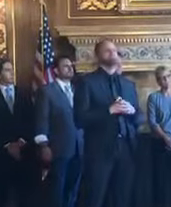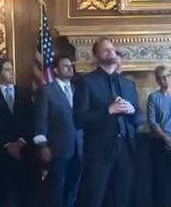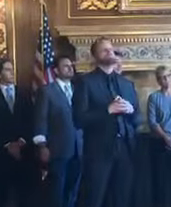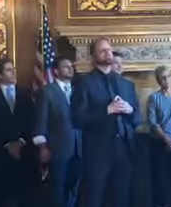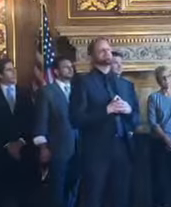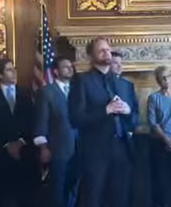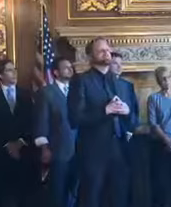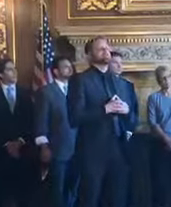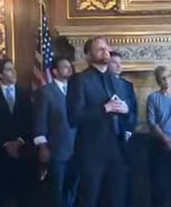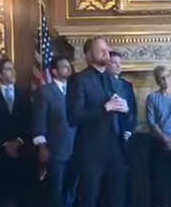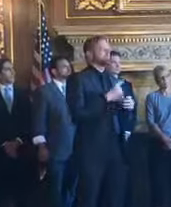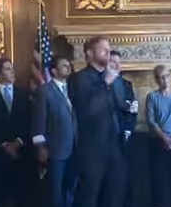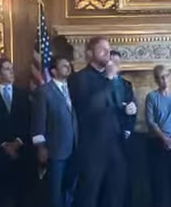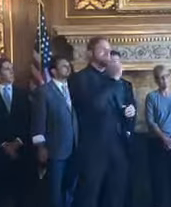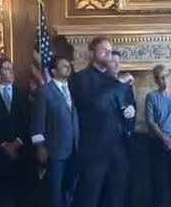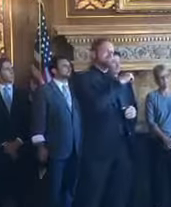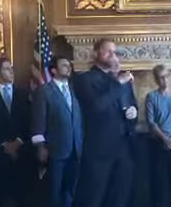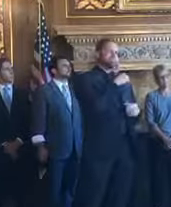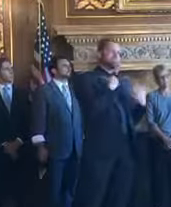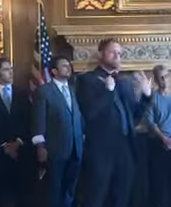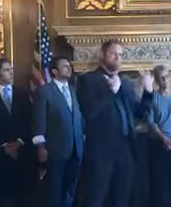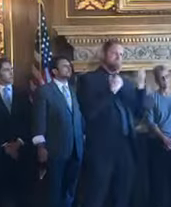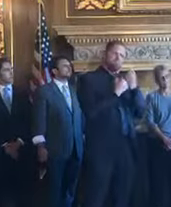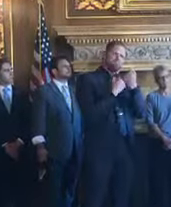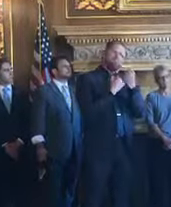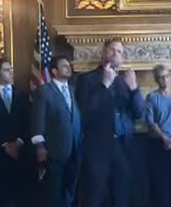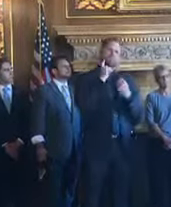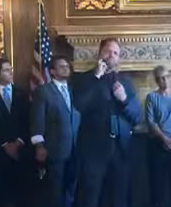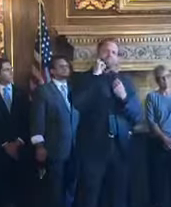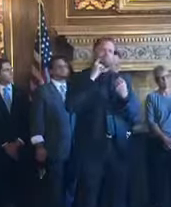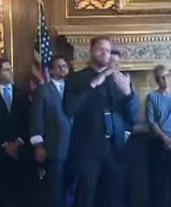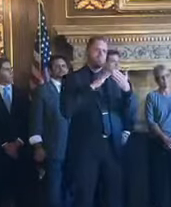I have an attachment to the deaf community.